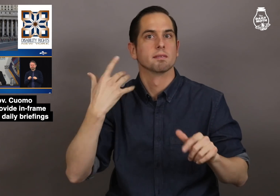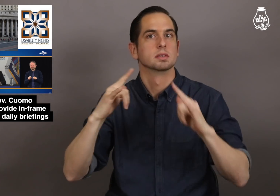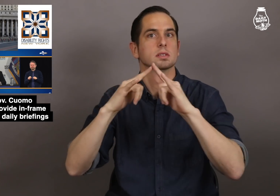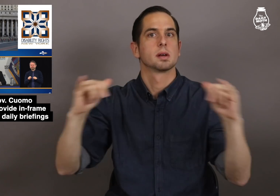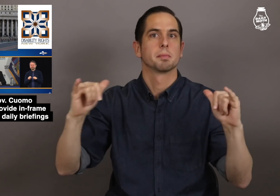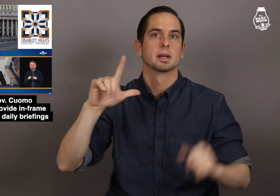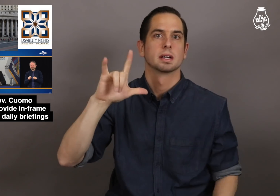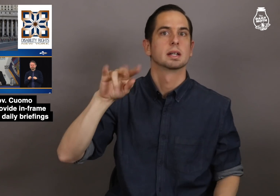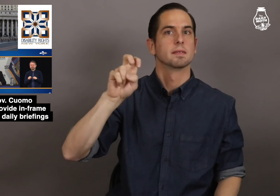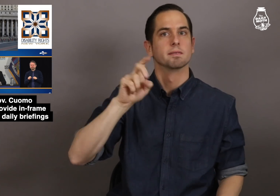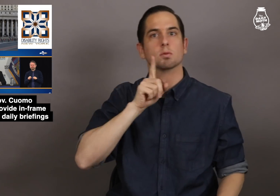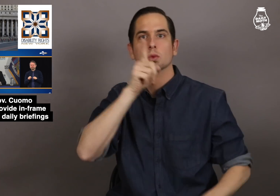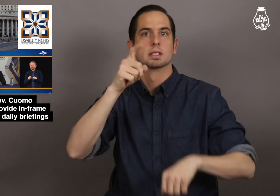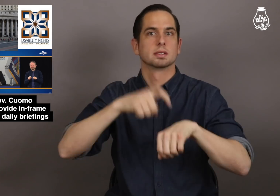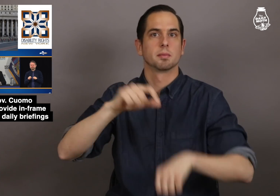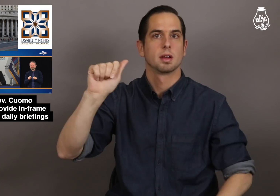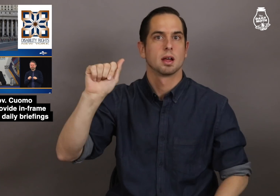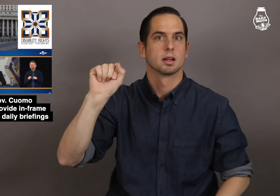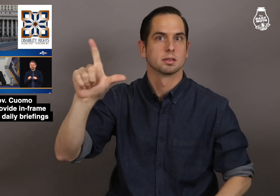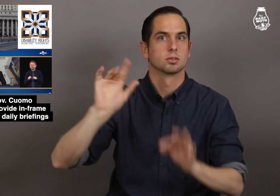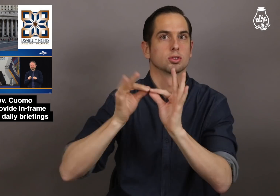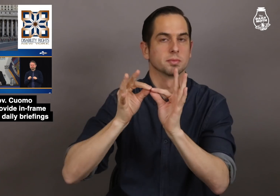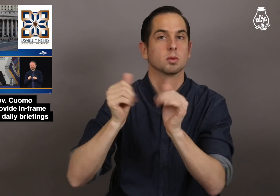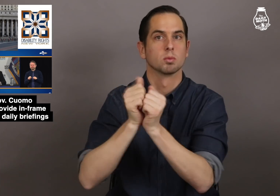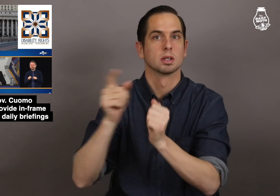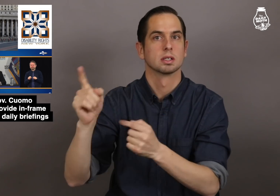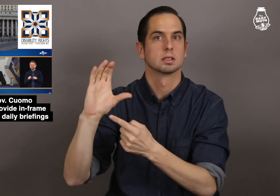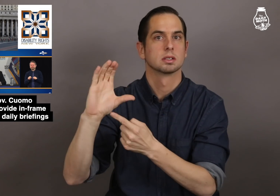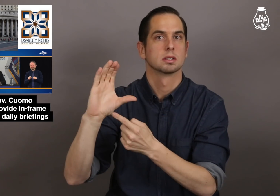that provides real-time ASL interpretation using